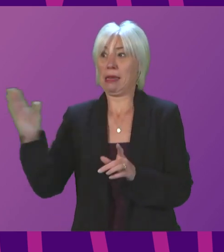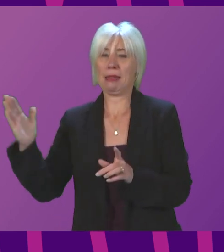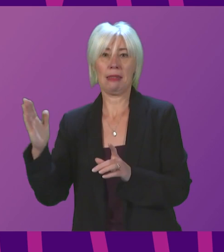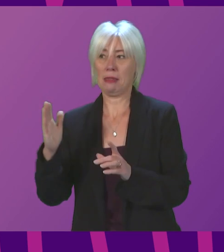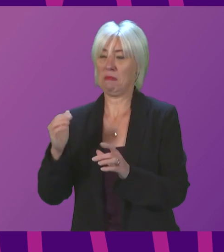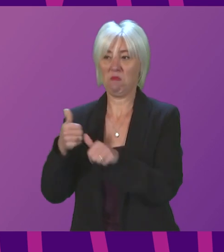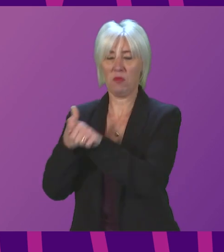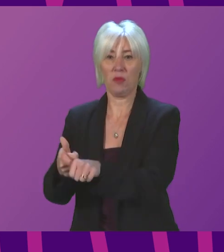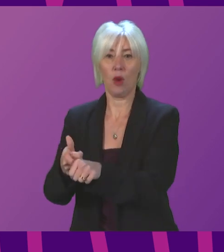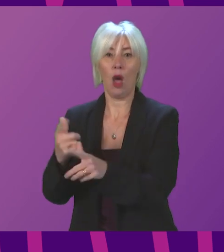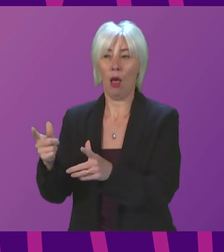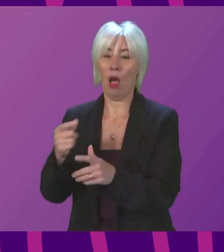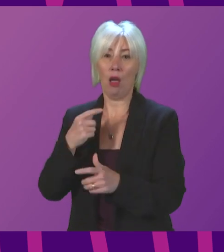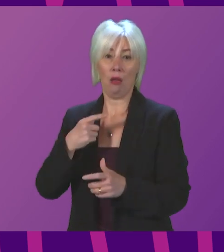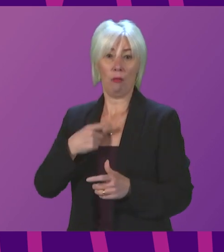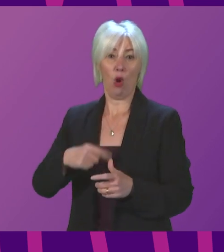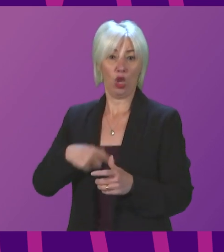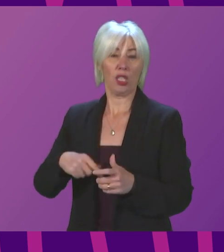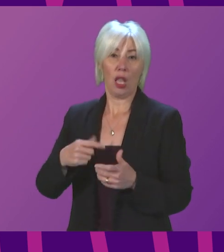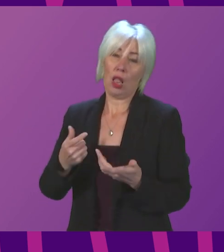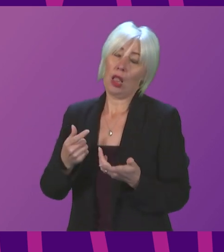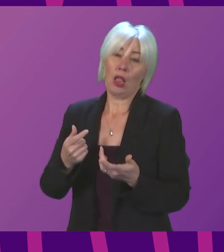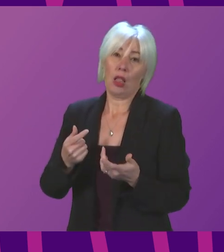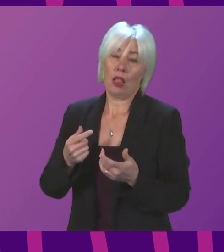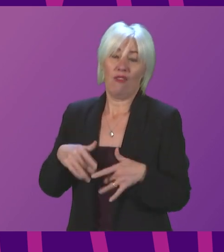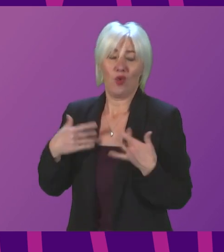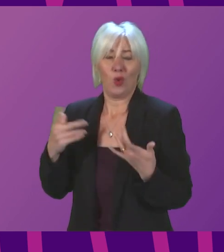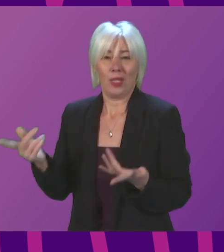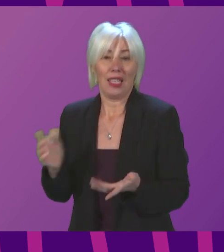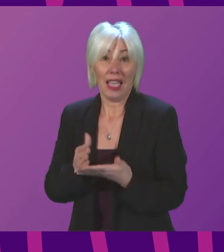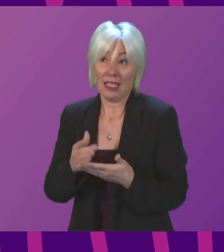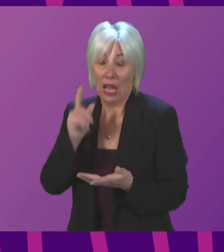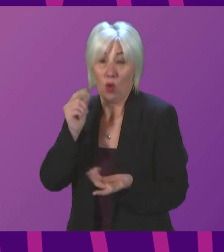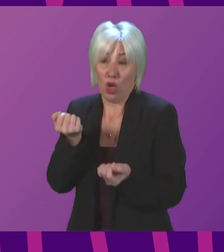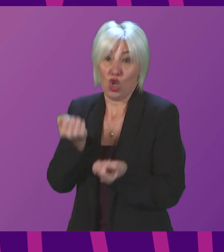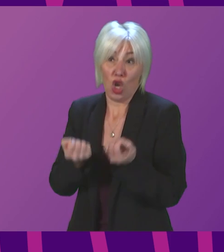to take very personally. I will leave people to judge why that might be the case.